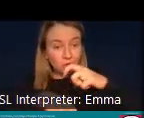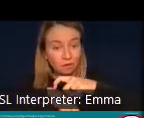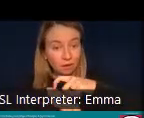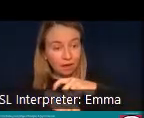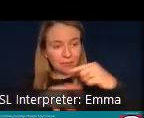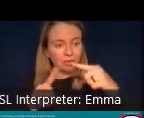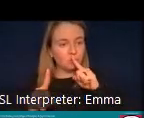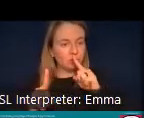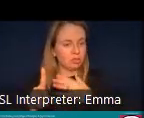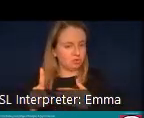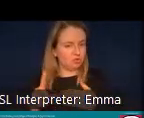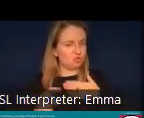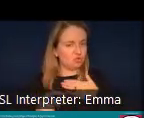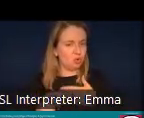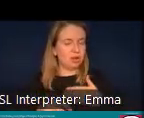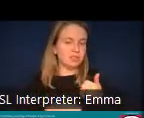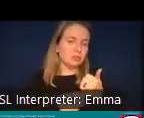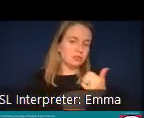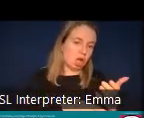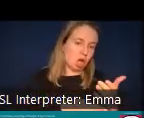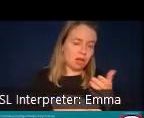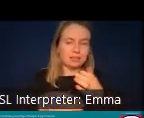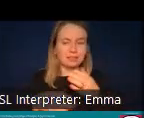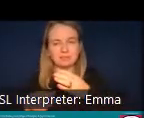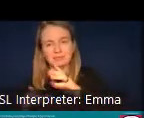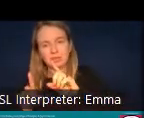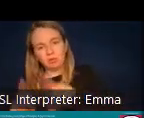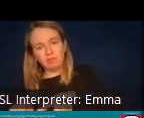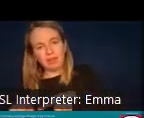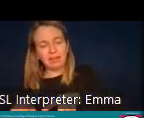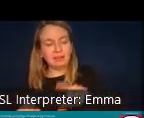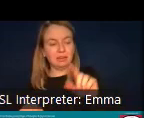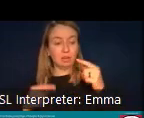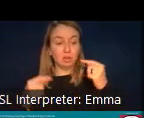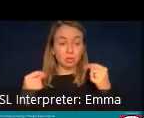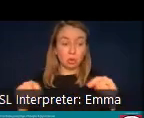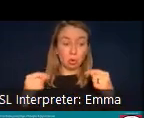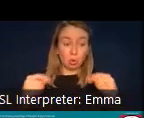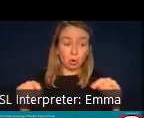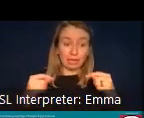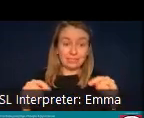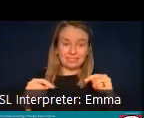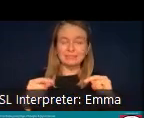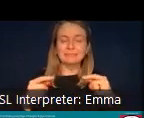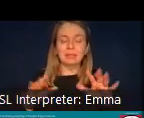some of those cause and effect toys at home, things are feeling